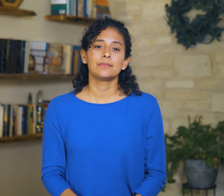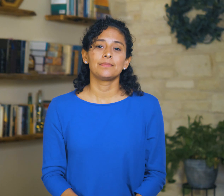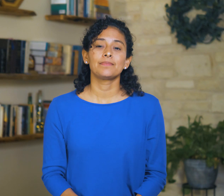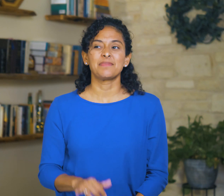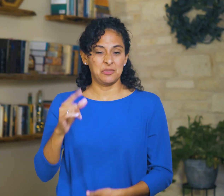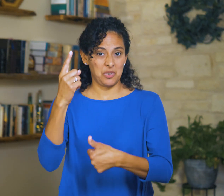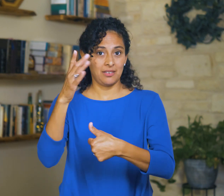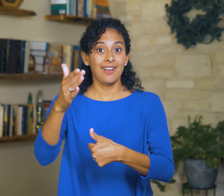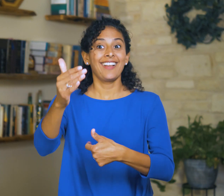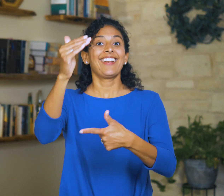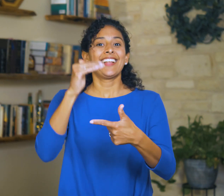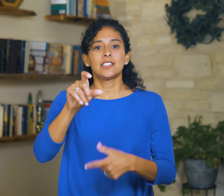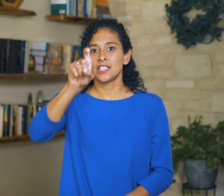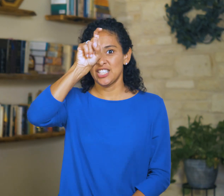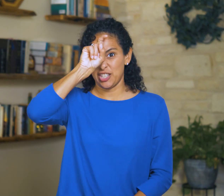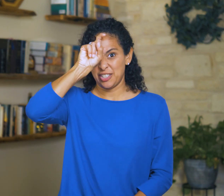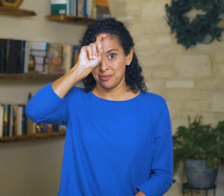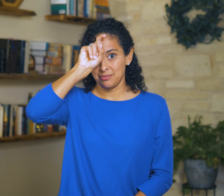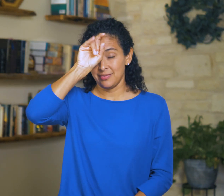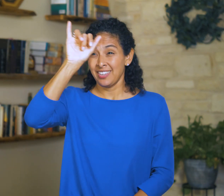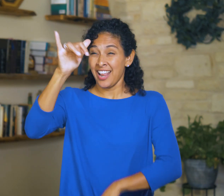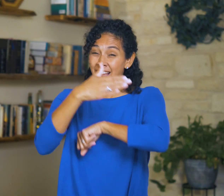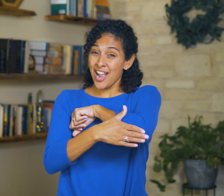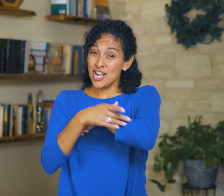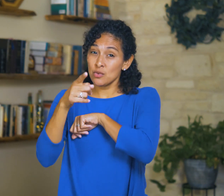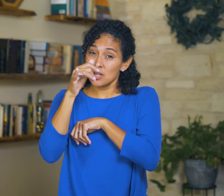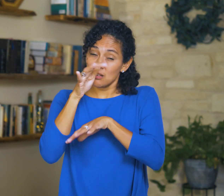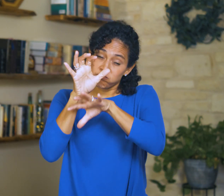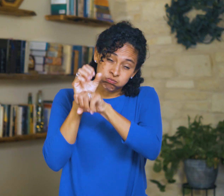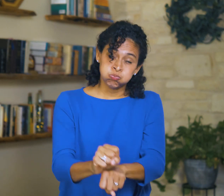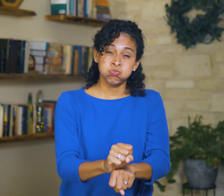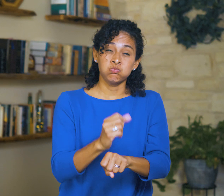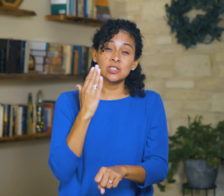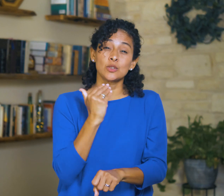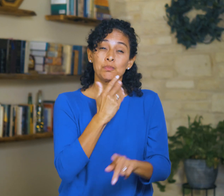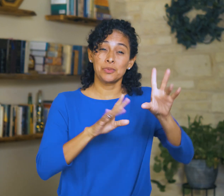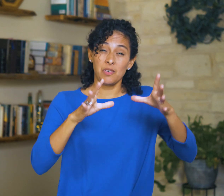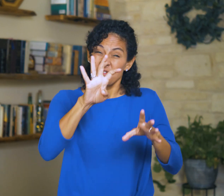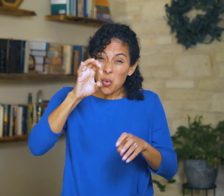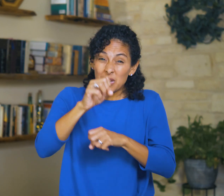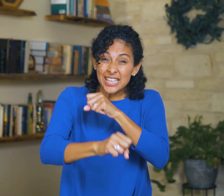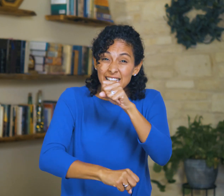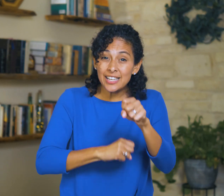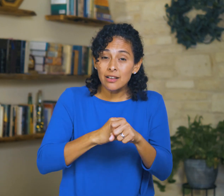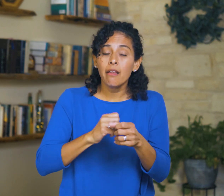Next up is Egypt, the country who enslaved the Israelites for 400 years